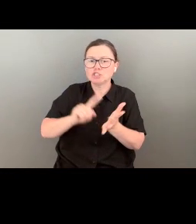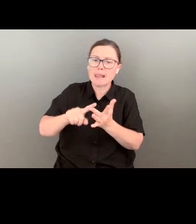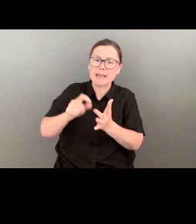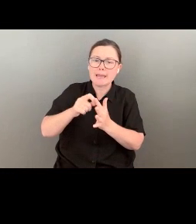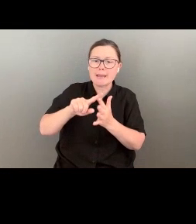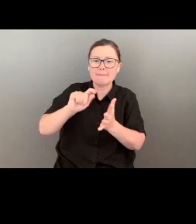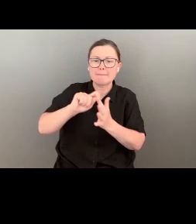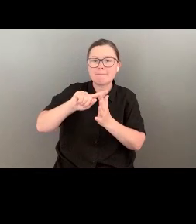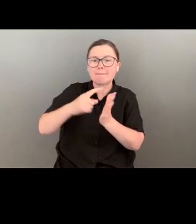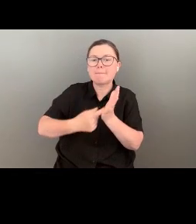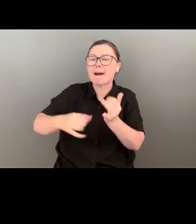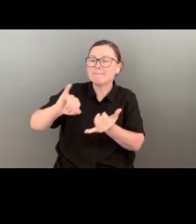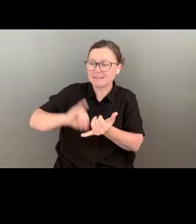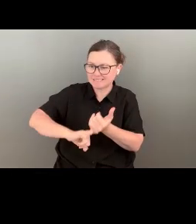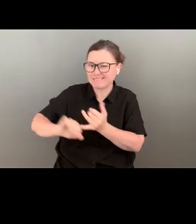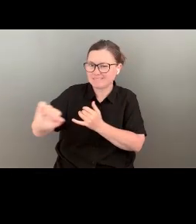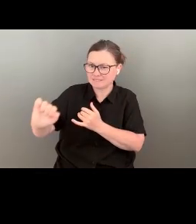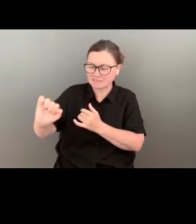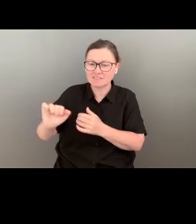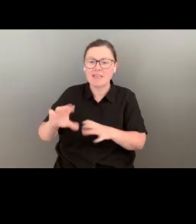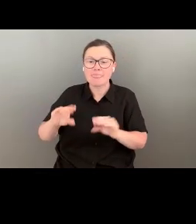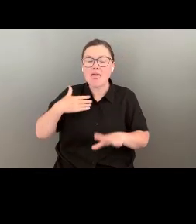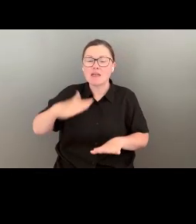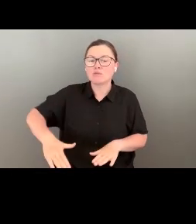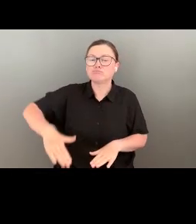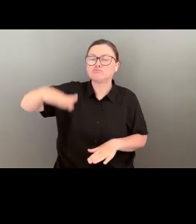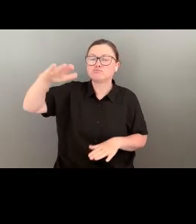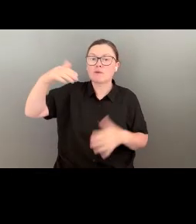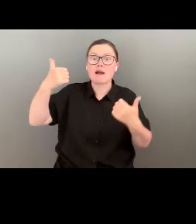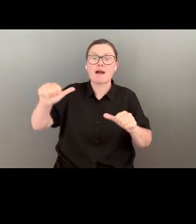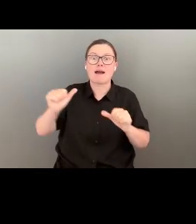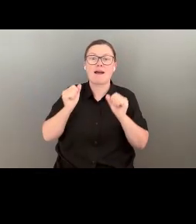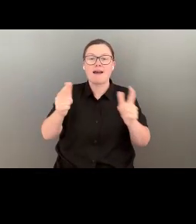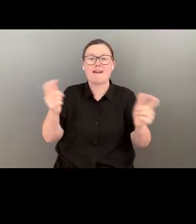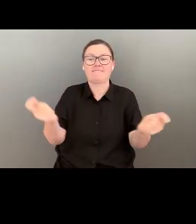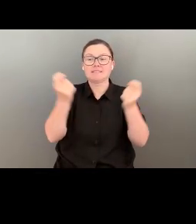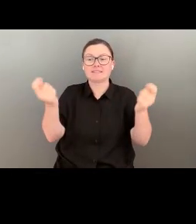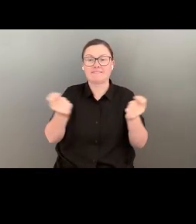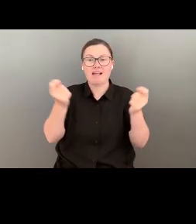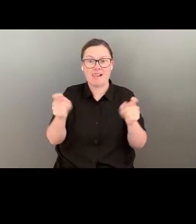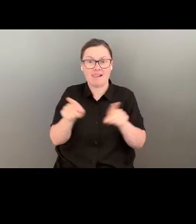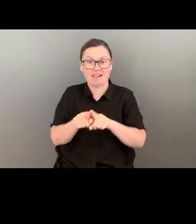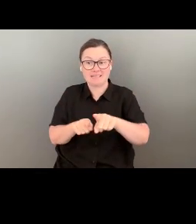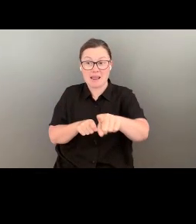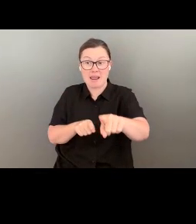And I could go to a festival such as this. But I also knew that I was potentially going